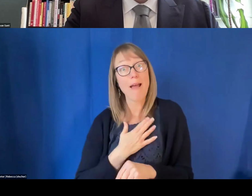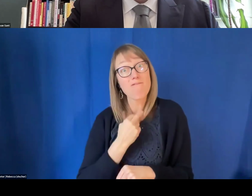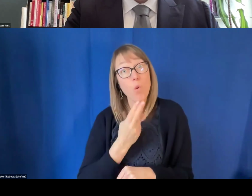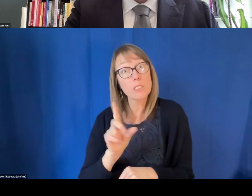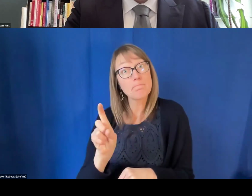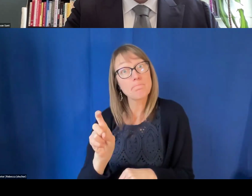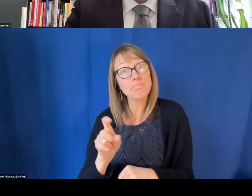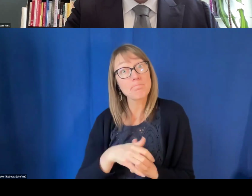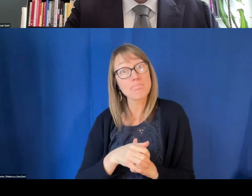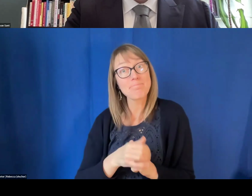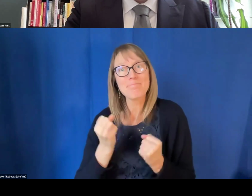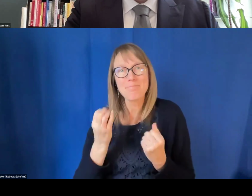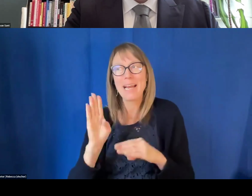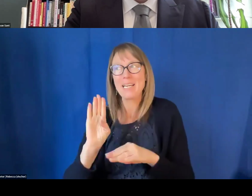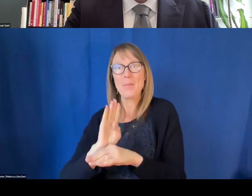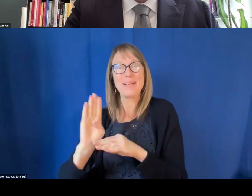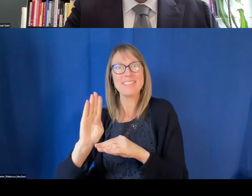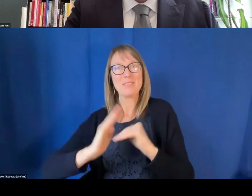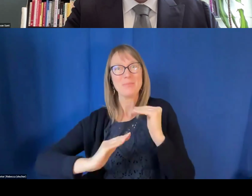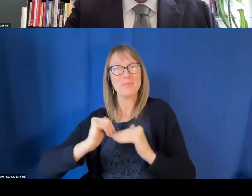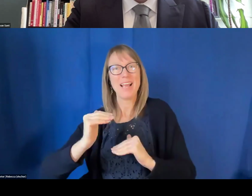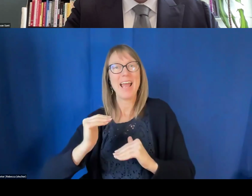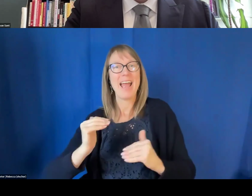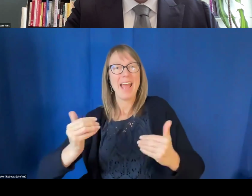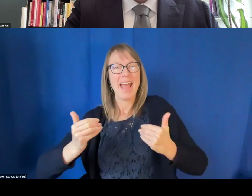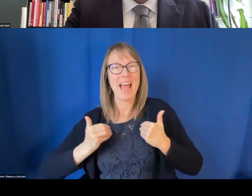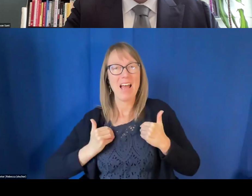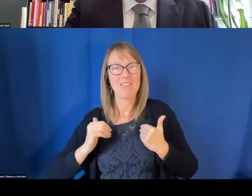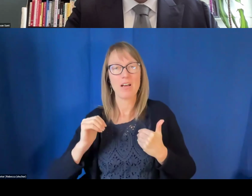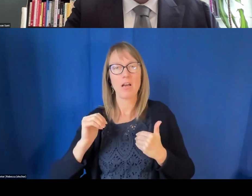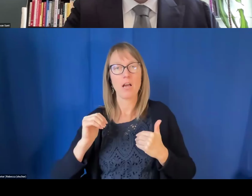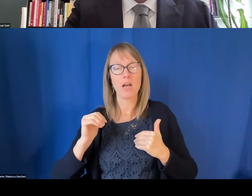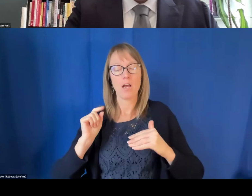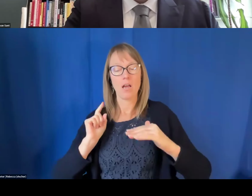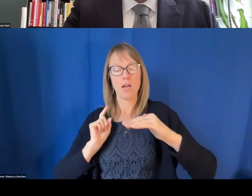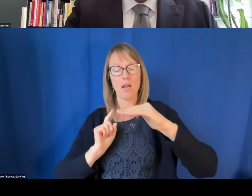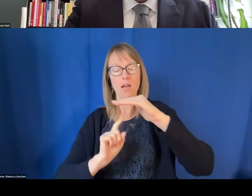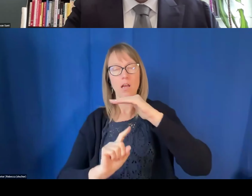in commercial buildings have occupancy sensors that help turn on lights and things like that. Those are really good.